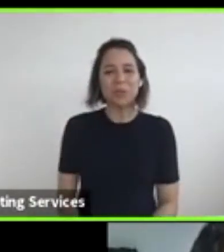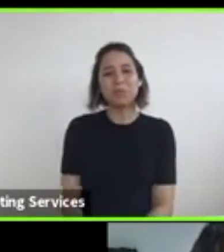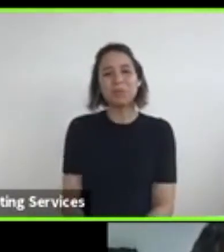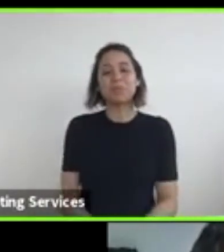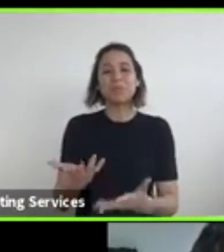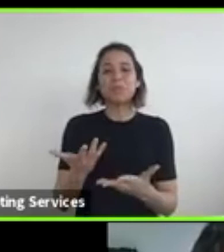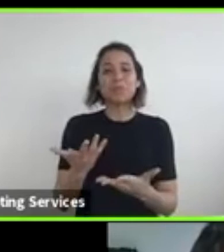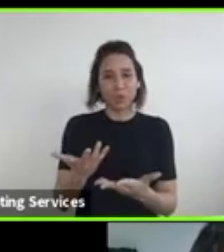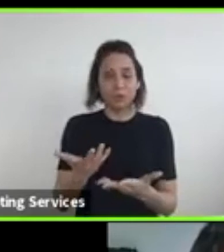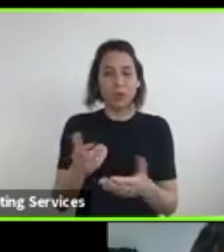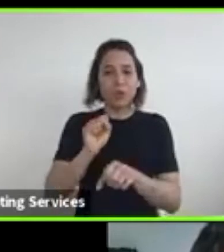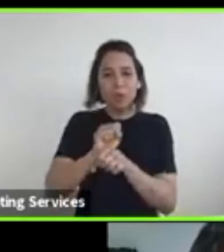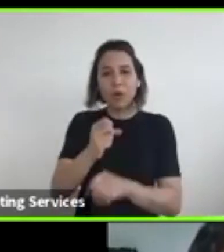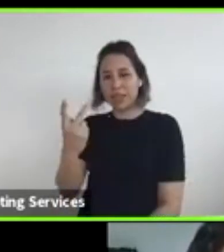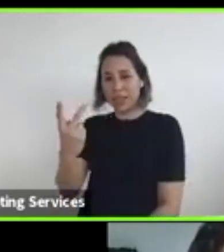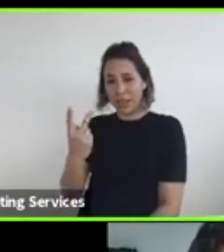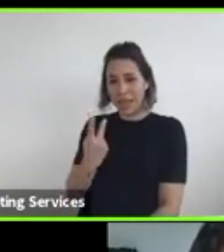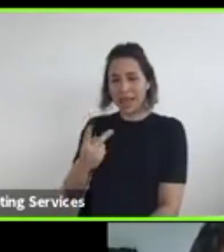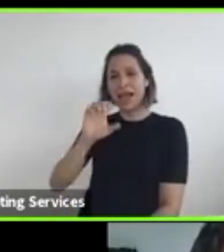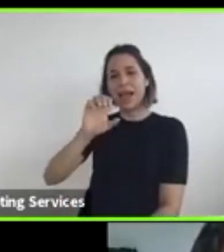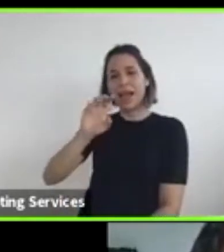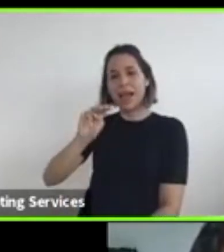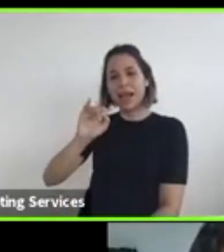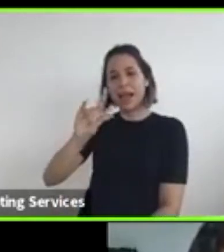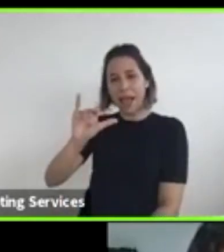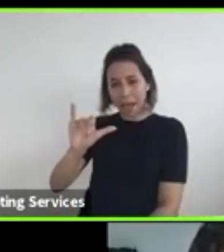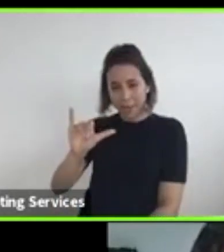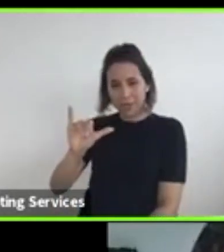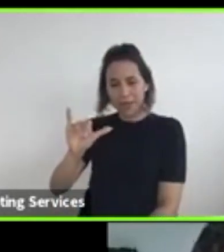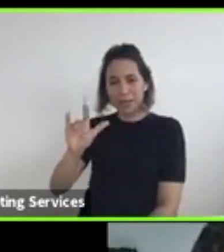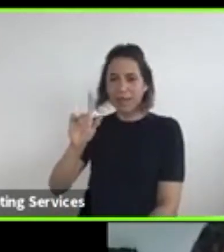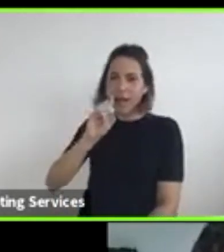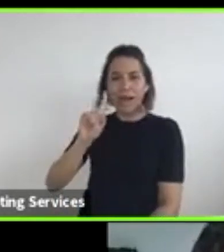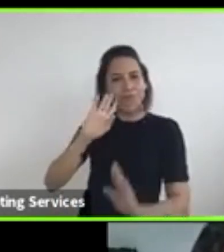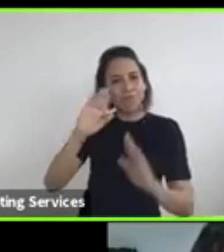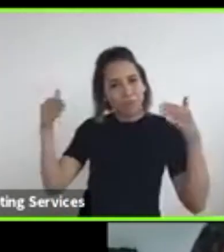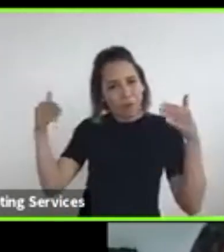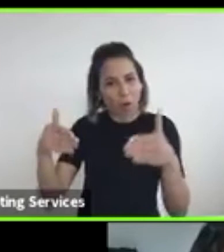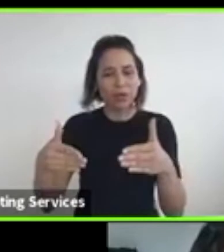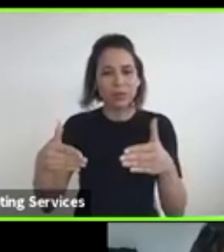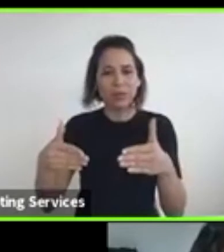THAT -- THAT EMILY AND I HAVE -- EMBARKED ON TOGETHER, THAT VALUE